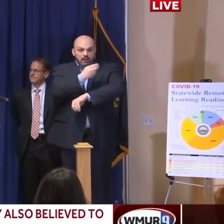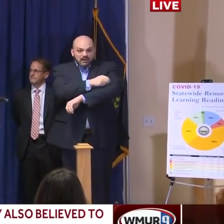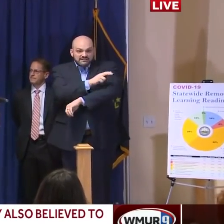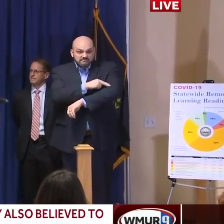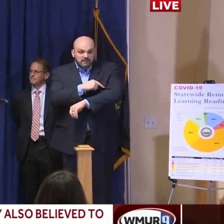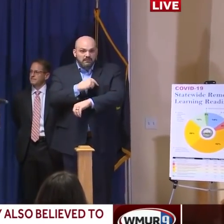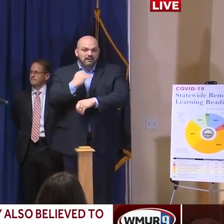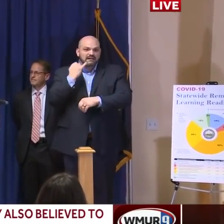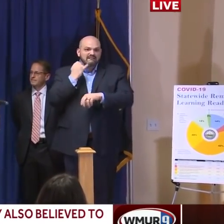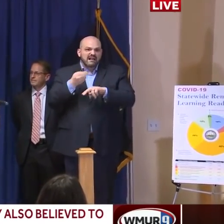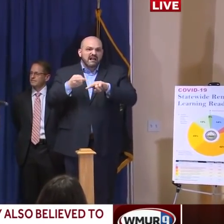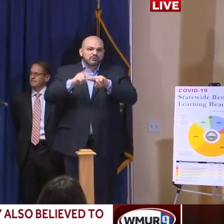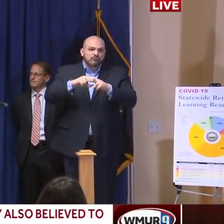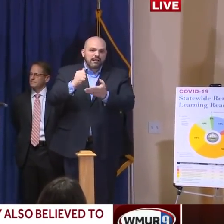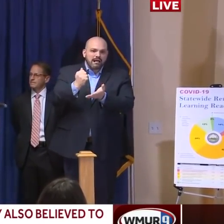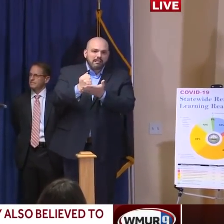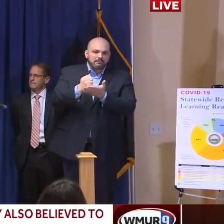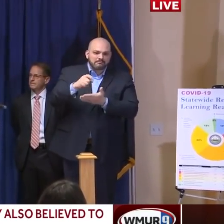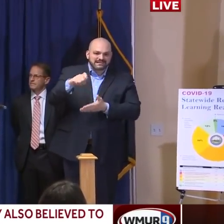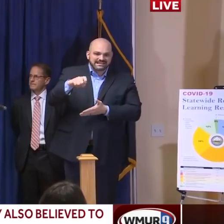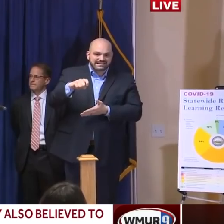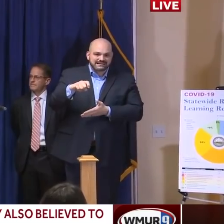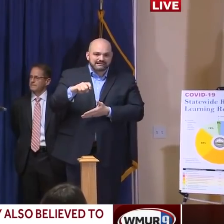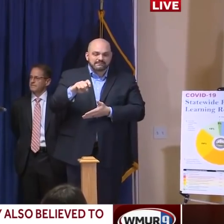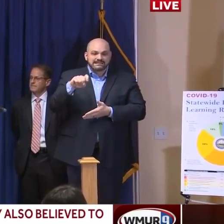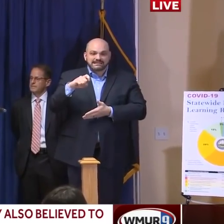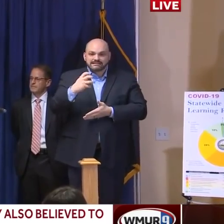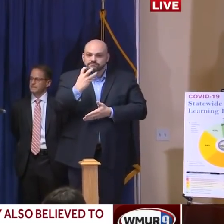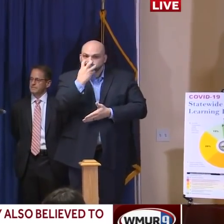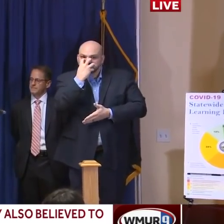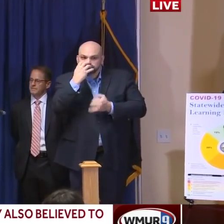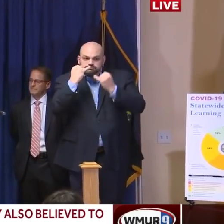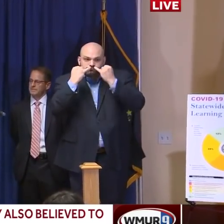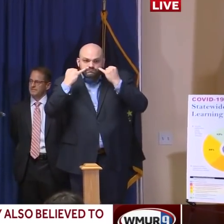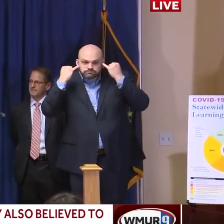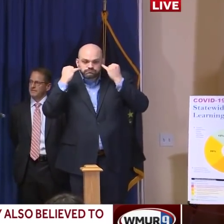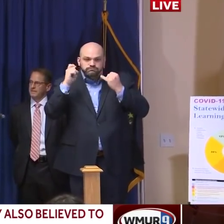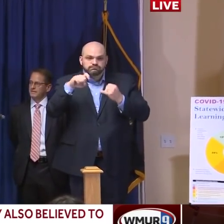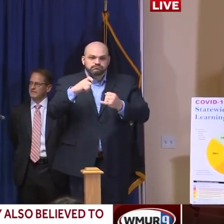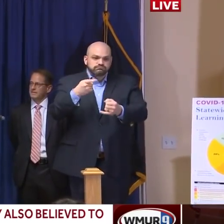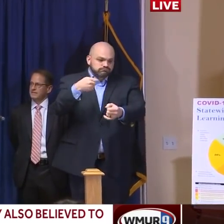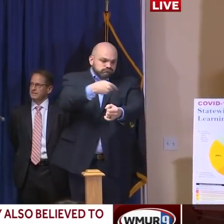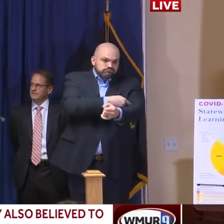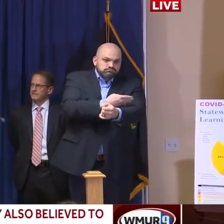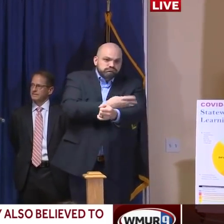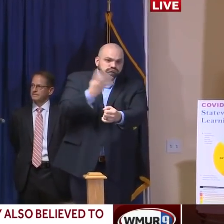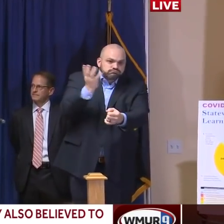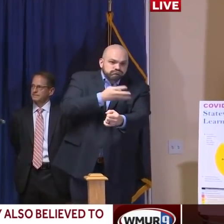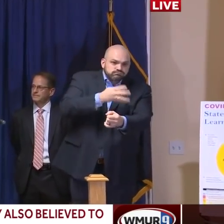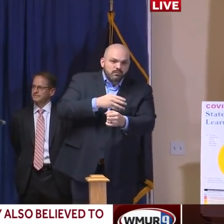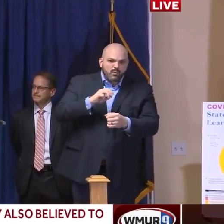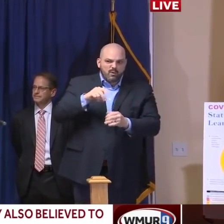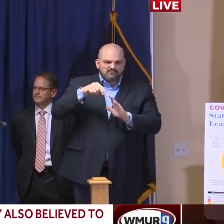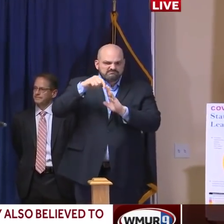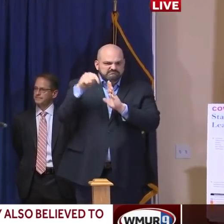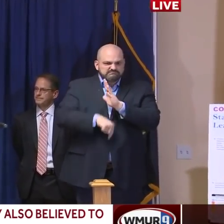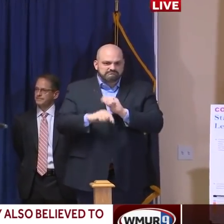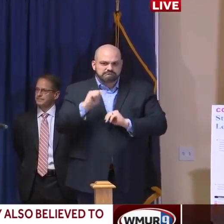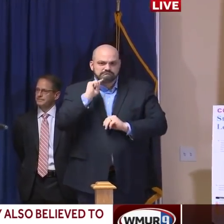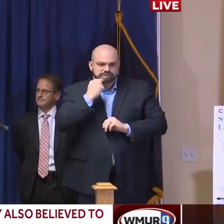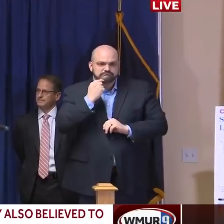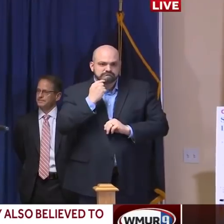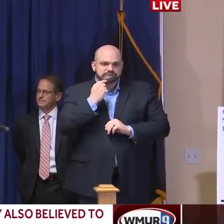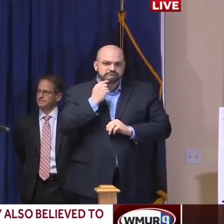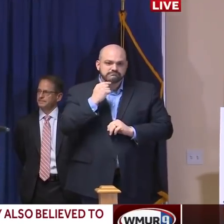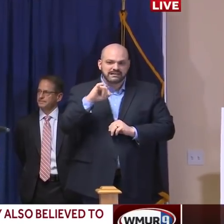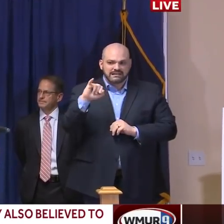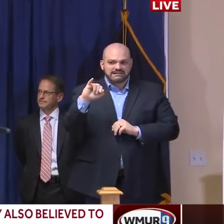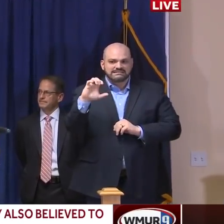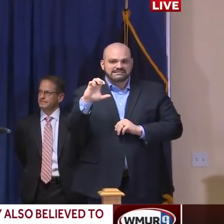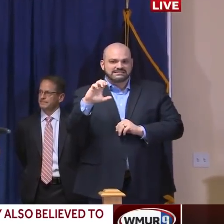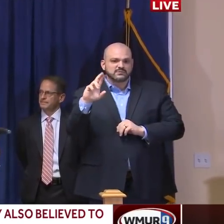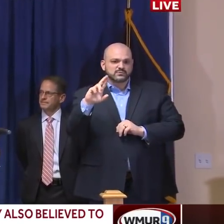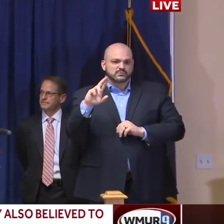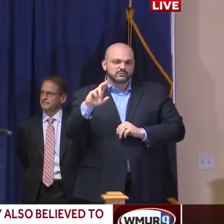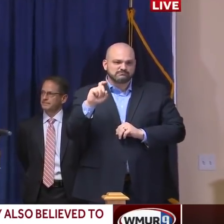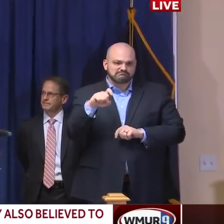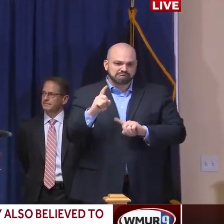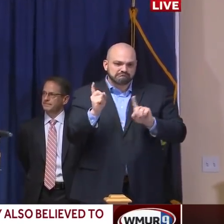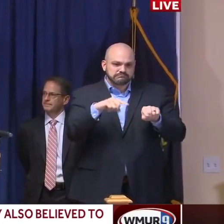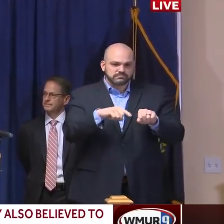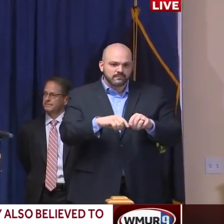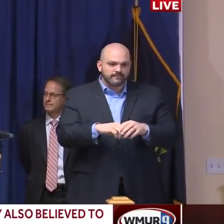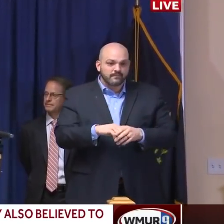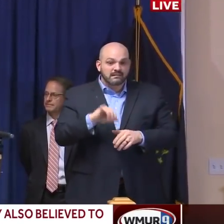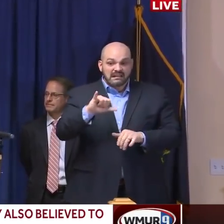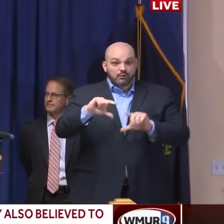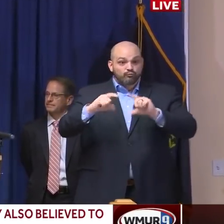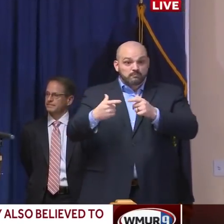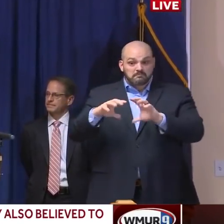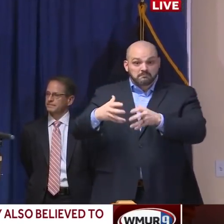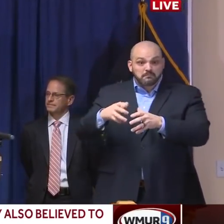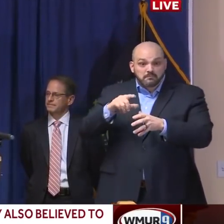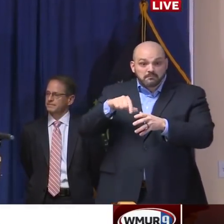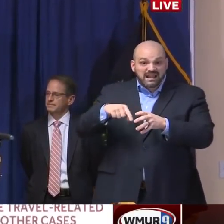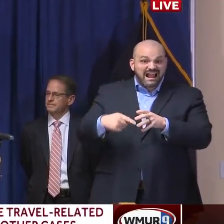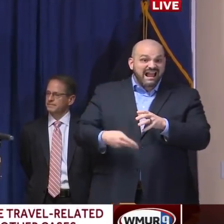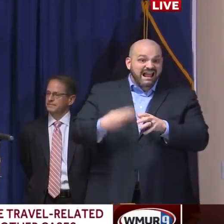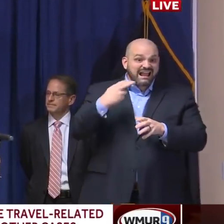ILLNESS AND REQUIRE HOSPITALIZATION FOR SUPPORTIVE CARE SUCH AS OXYGEN OR INTRAVENOUS HYDRATION AND FLUIDS OR POTENTIALLY MORE CRITICAL LEVEL CARE IN AN INTENSIVE CARE